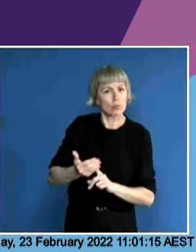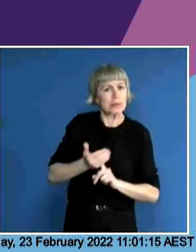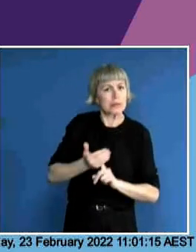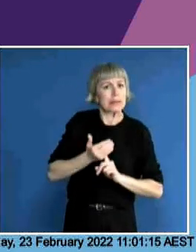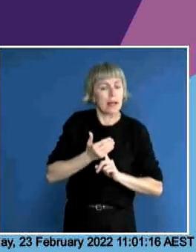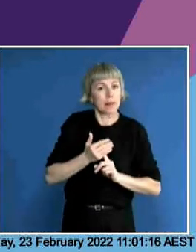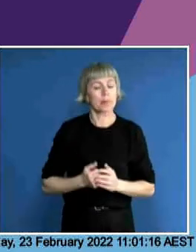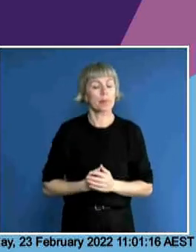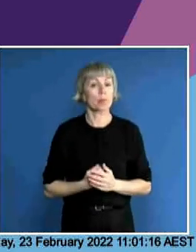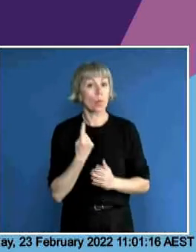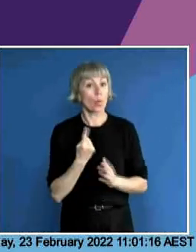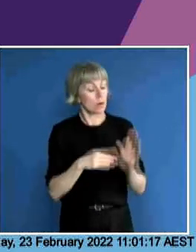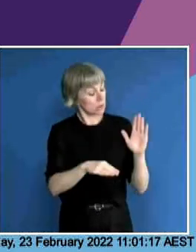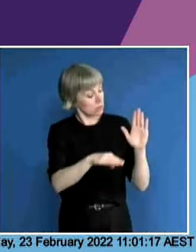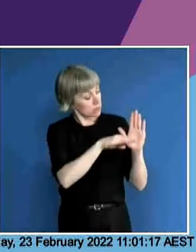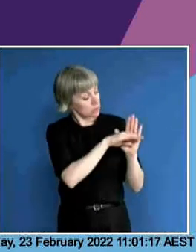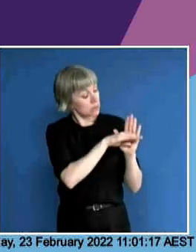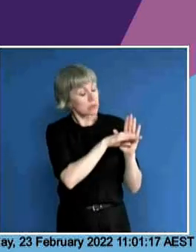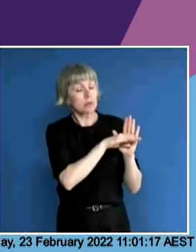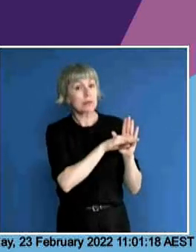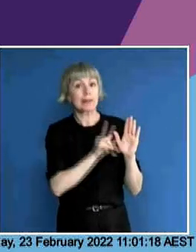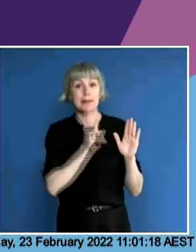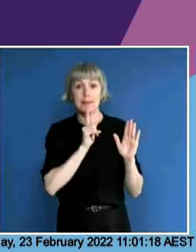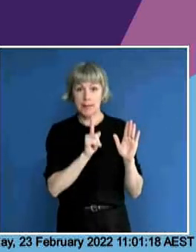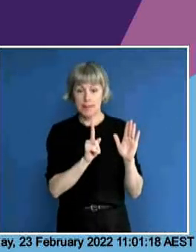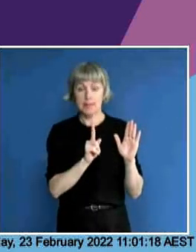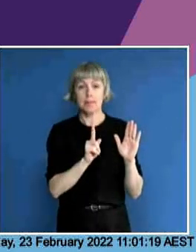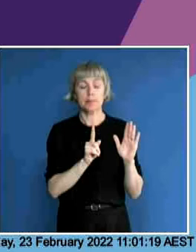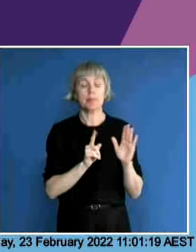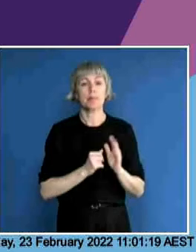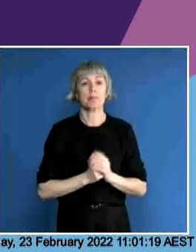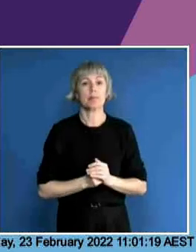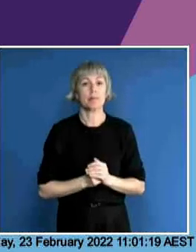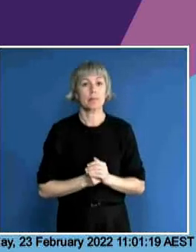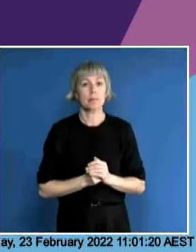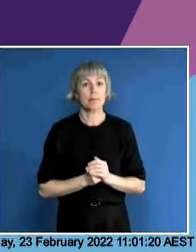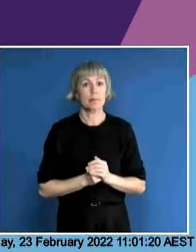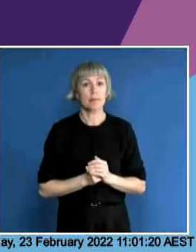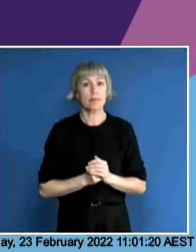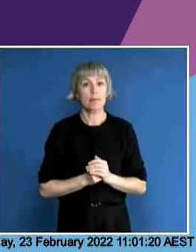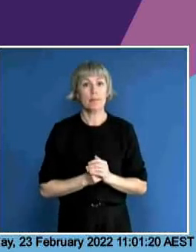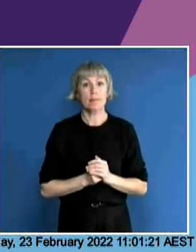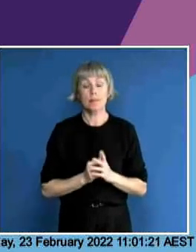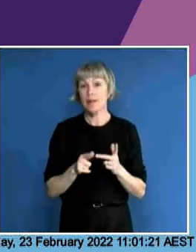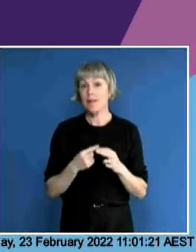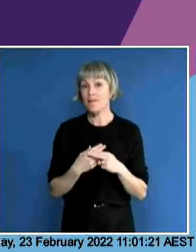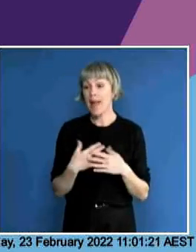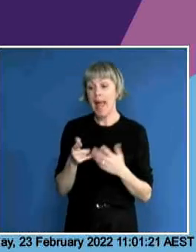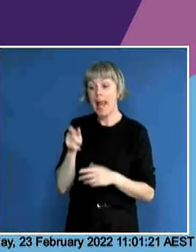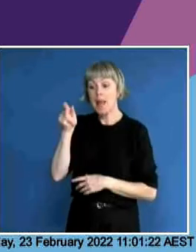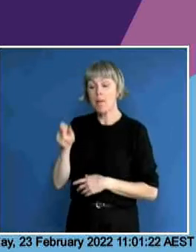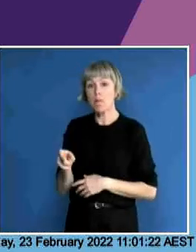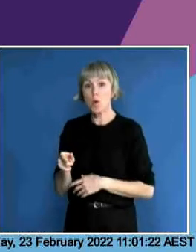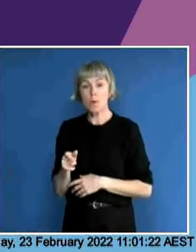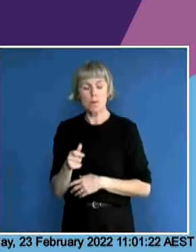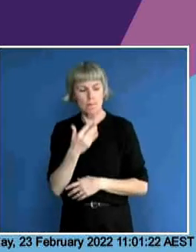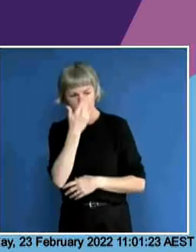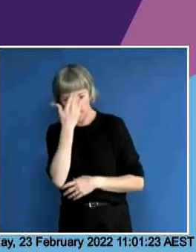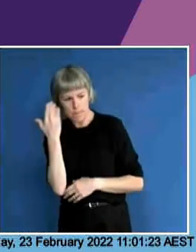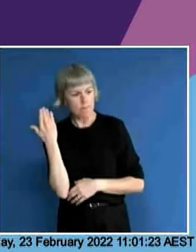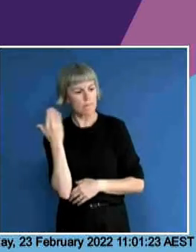follows: "Any person who uses, causes or inflicts any violence, punishment, damage,